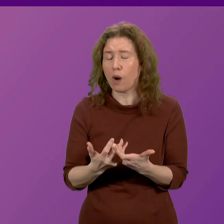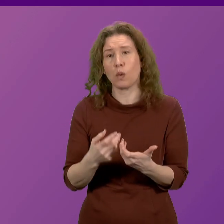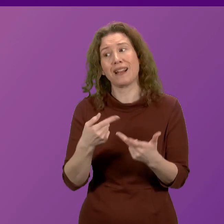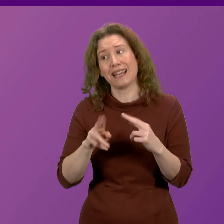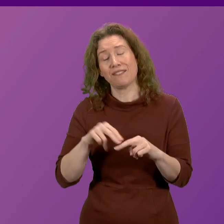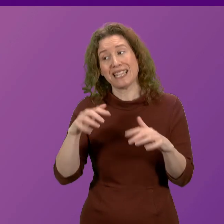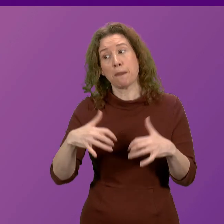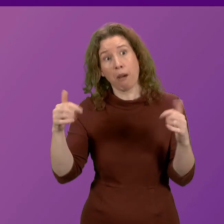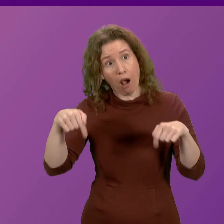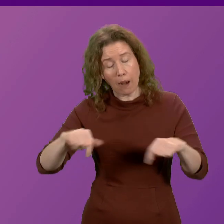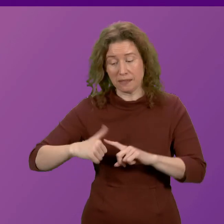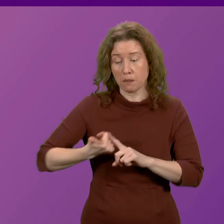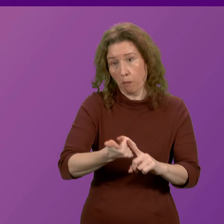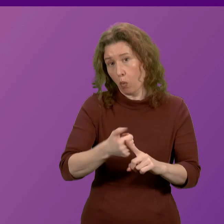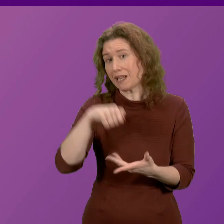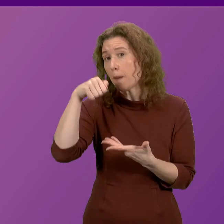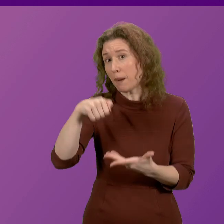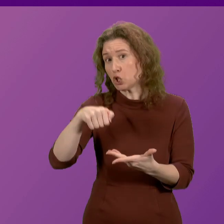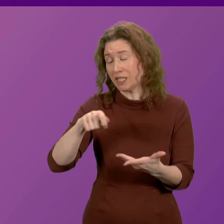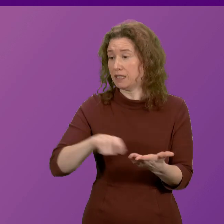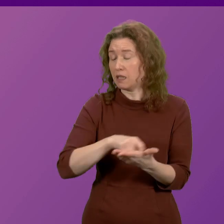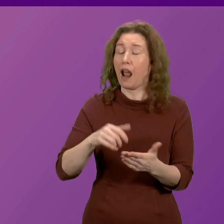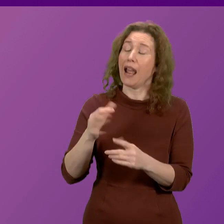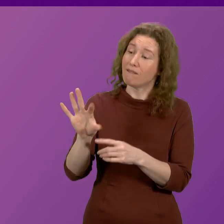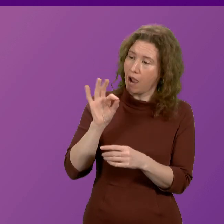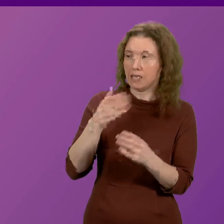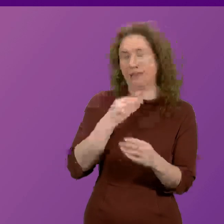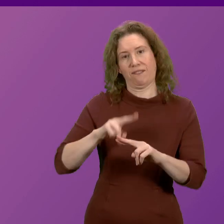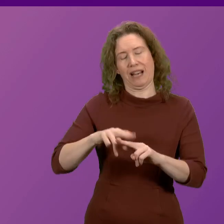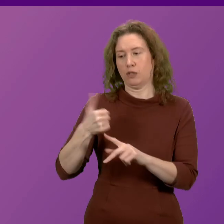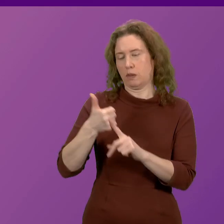Parliament supports the Government’s budget. I invite Mr Findlay to do so.